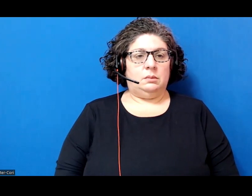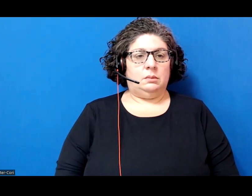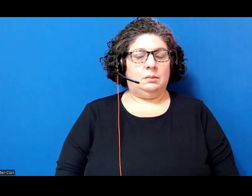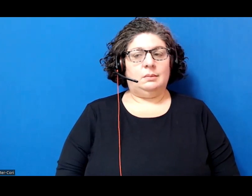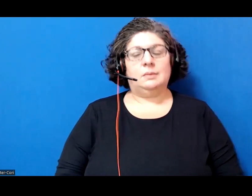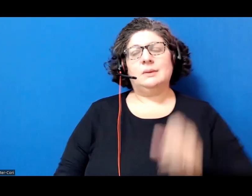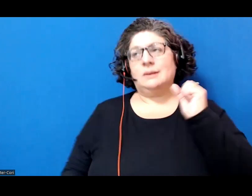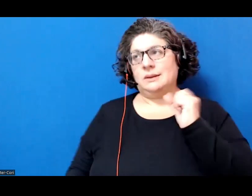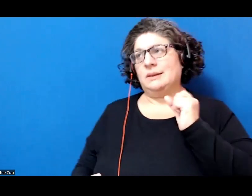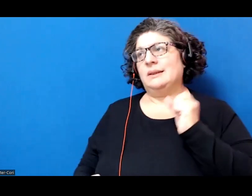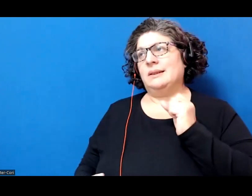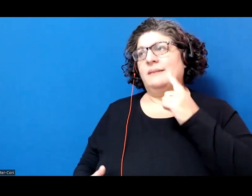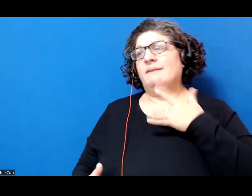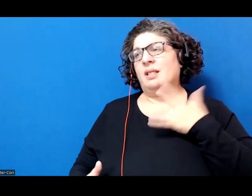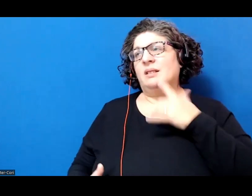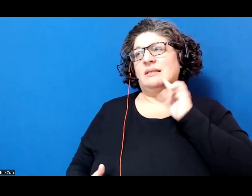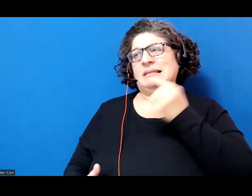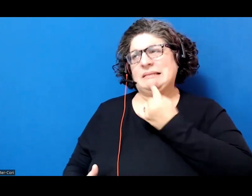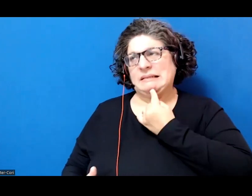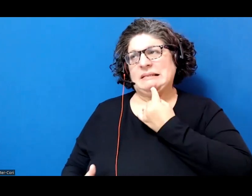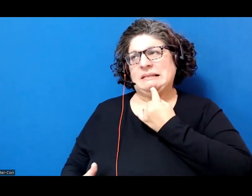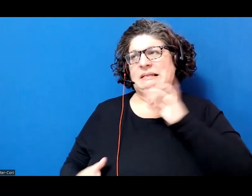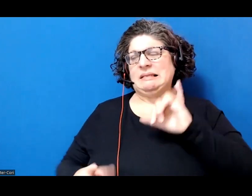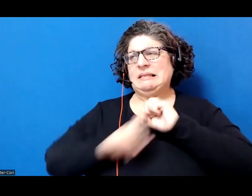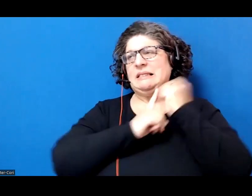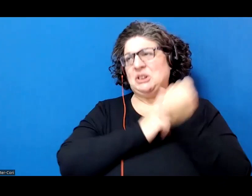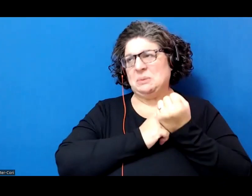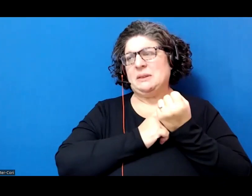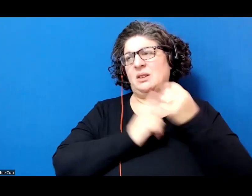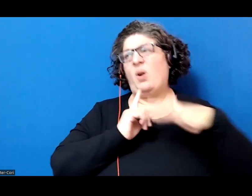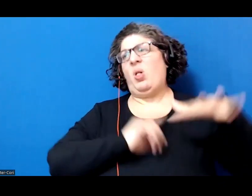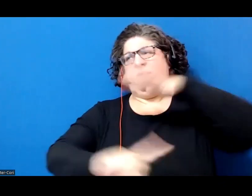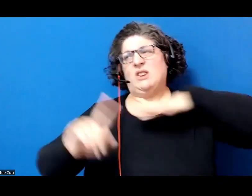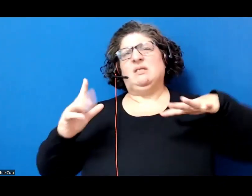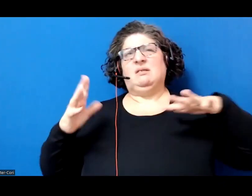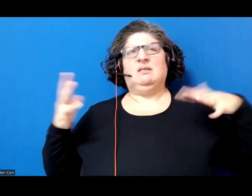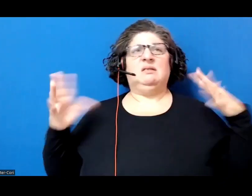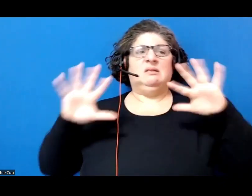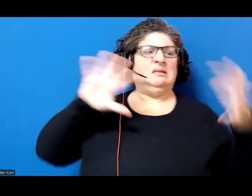quite a disappointing set of circumstances all around. Is he a bystander?